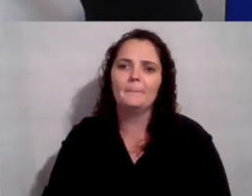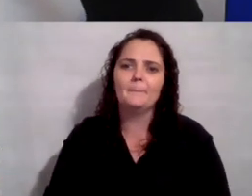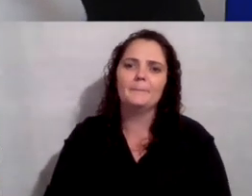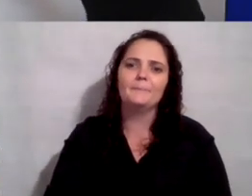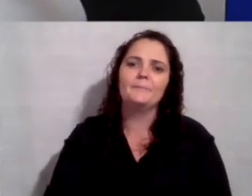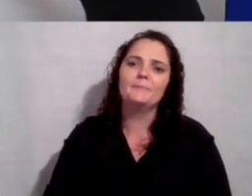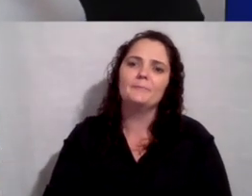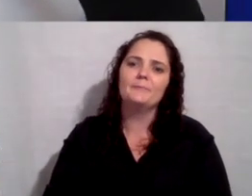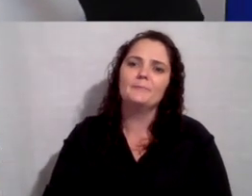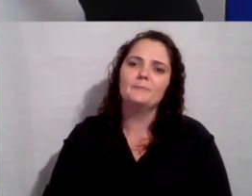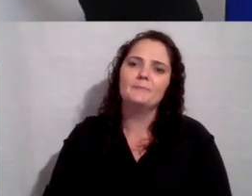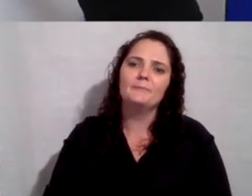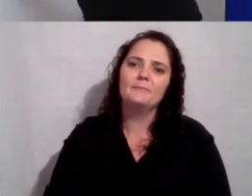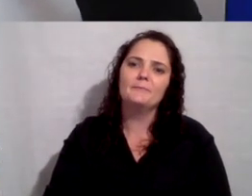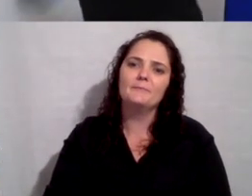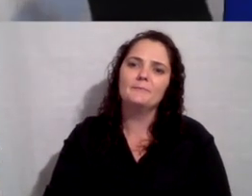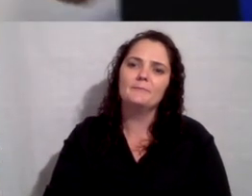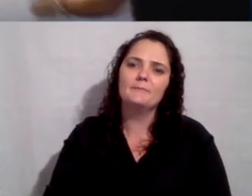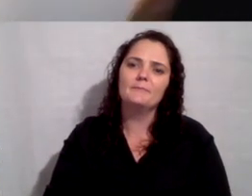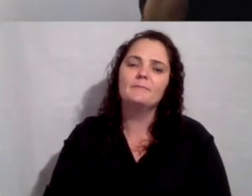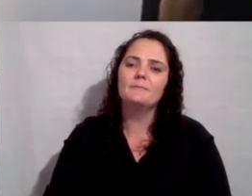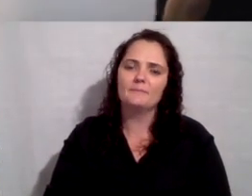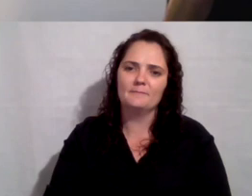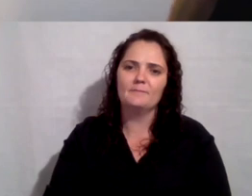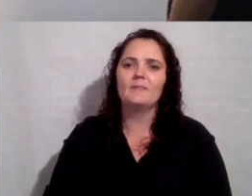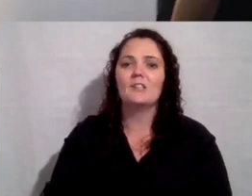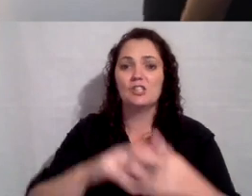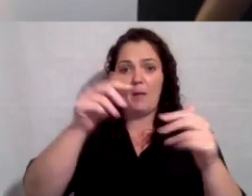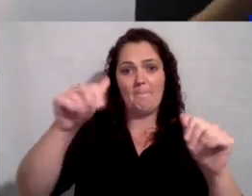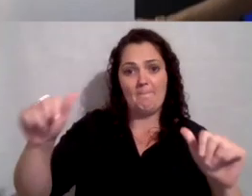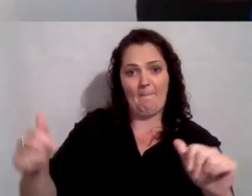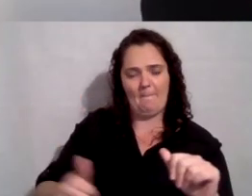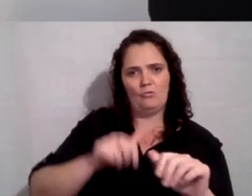the same way, so you're racing up against the silhouette to get the shape again